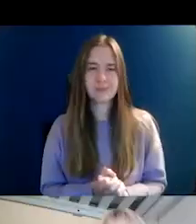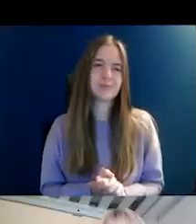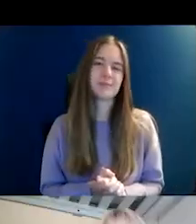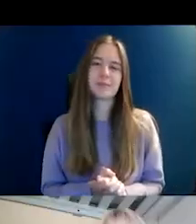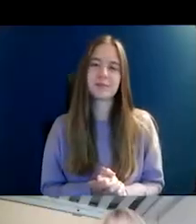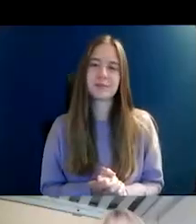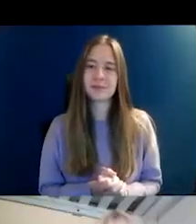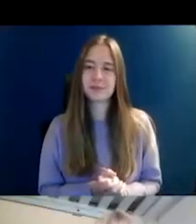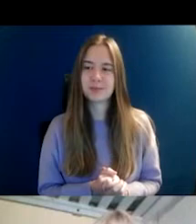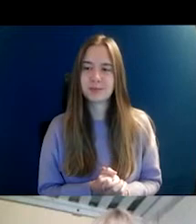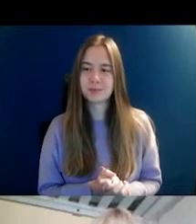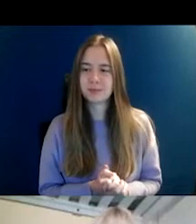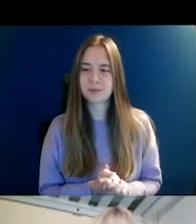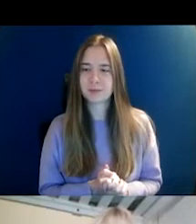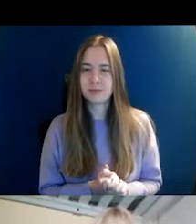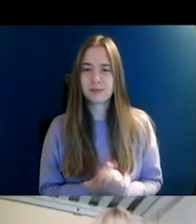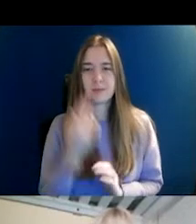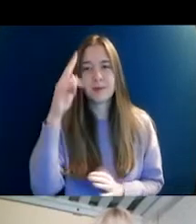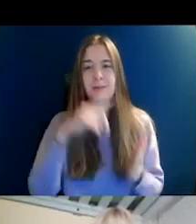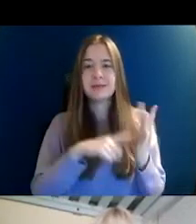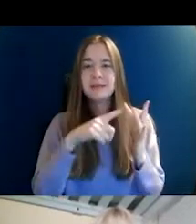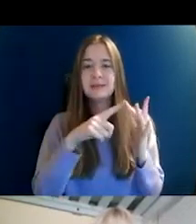So I'm Tiia from Collective Architecture,